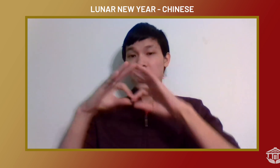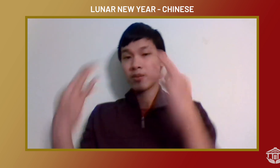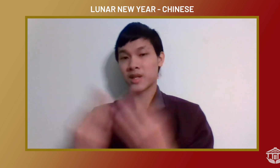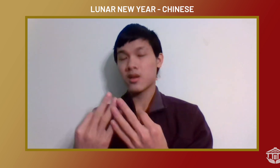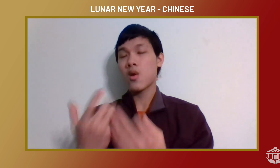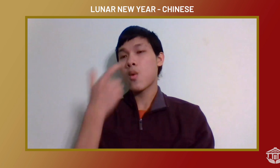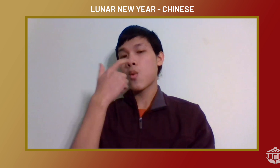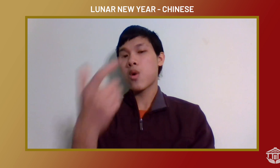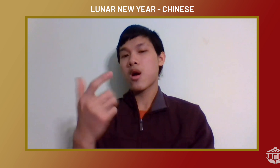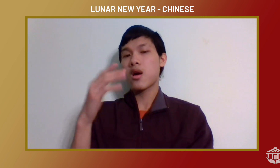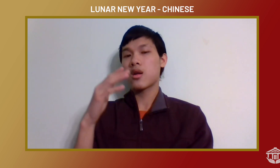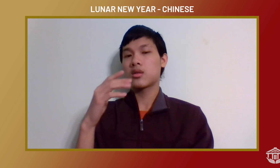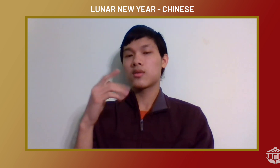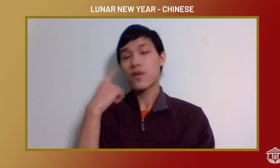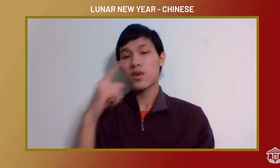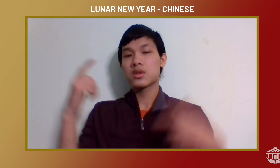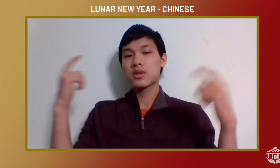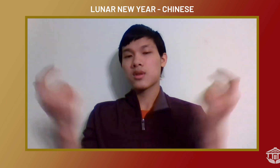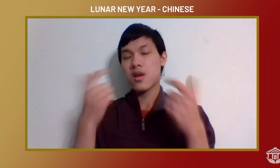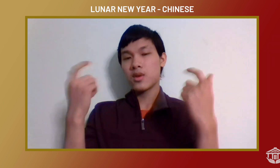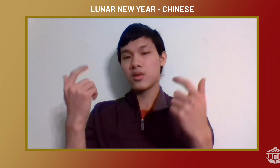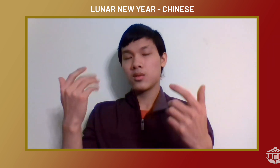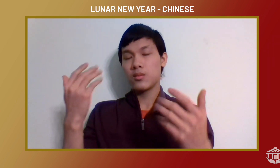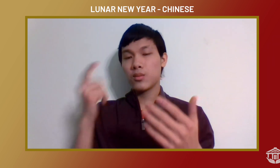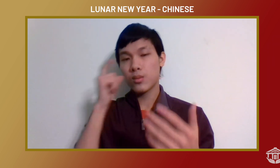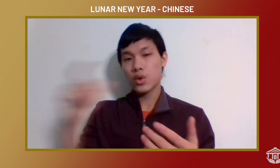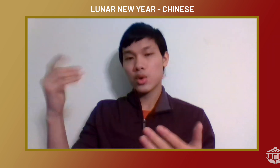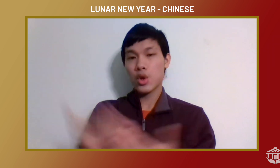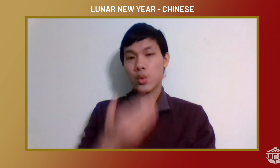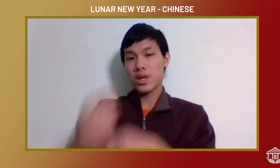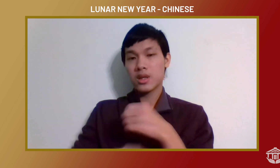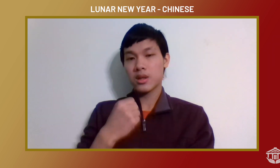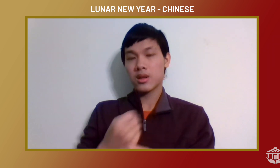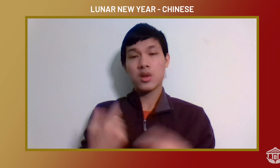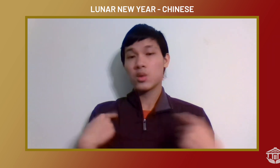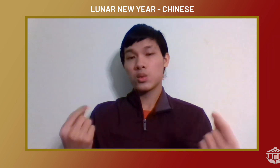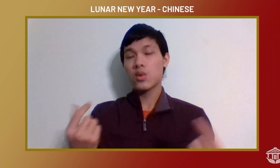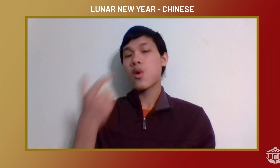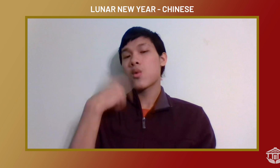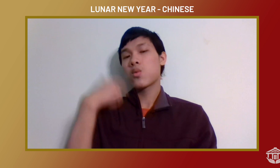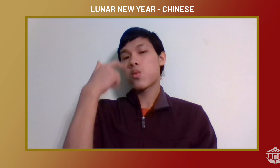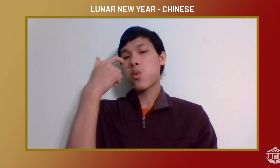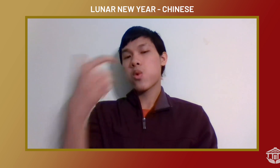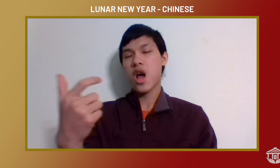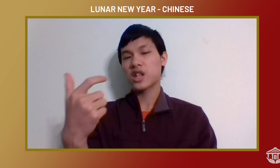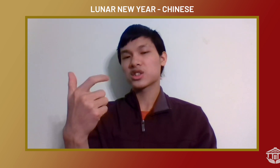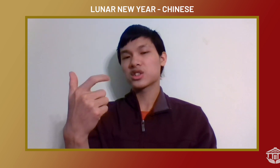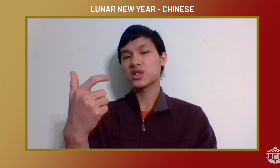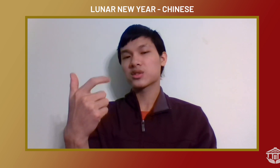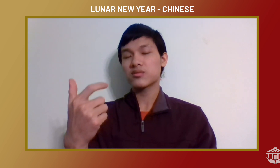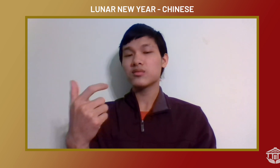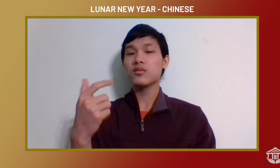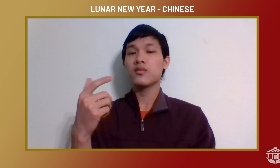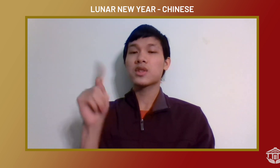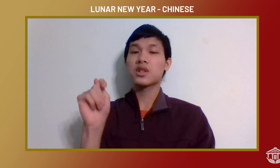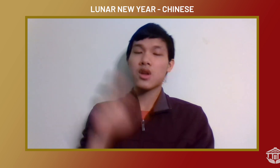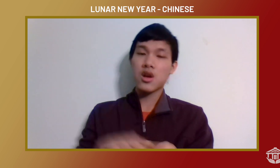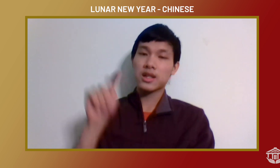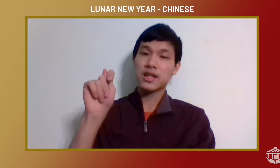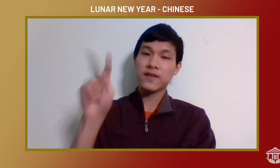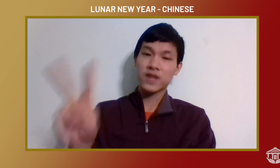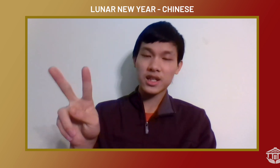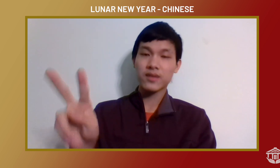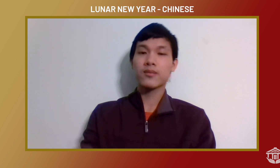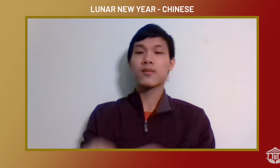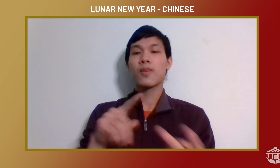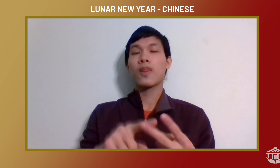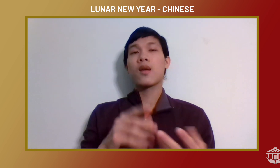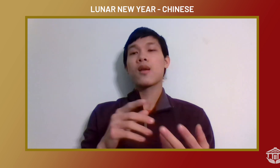My family and I typically celebrate by watching some of the festivities on TV. After